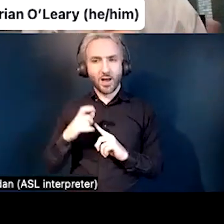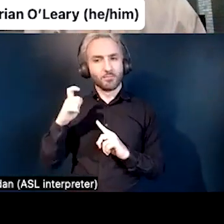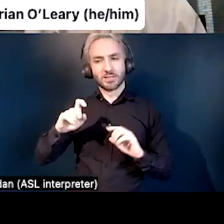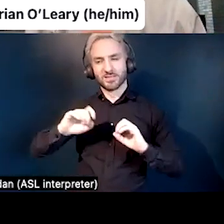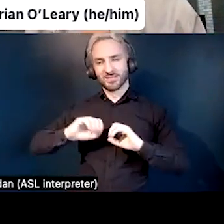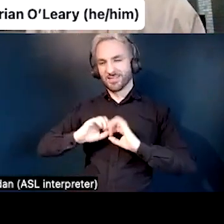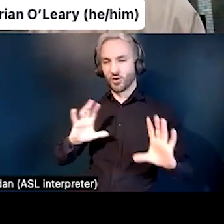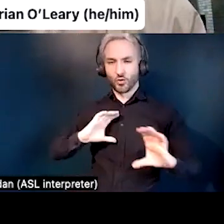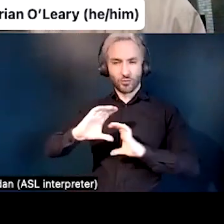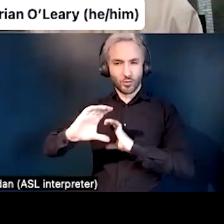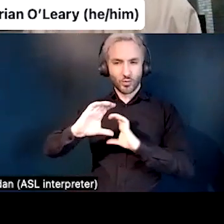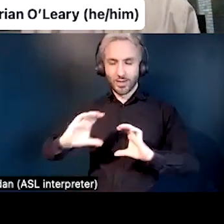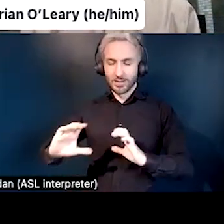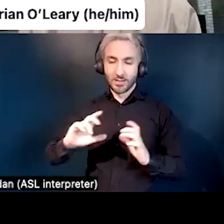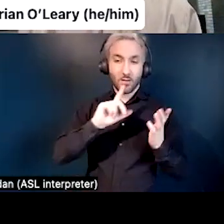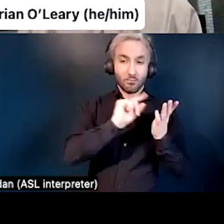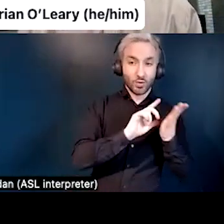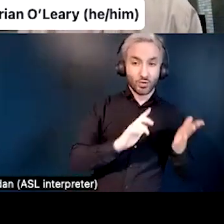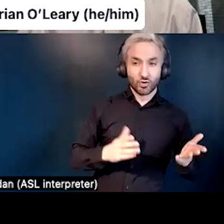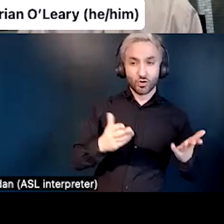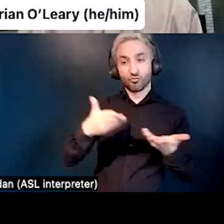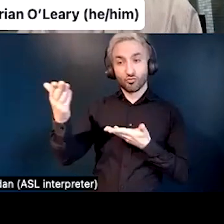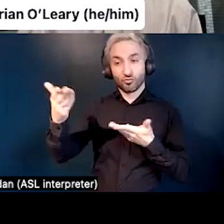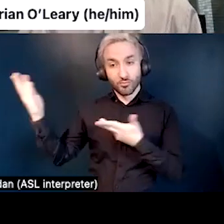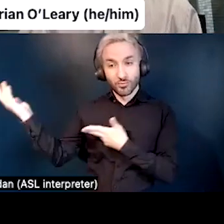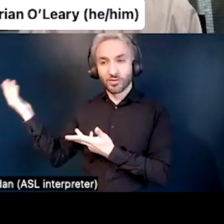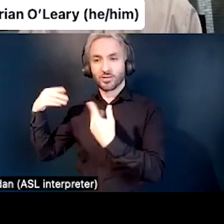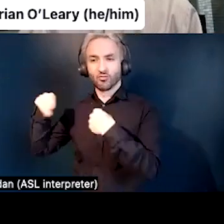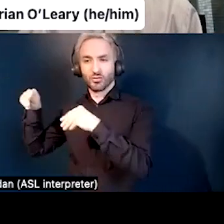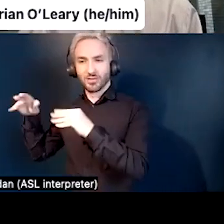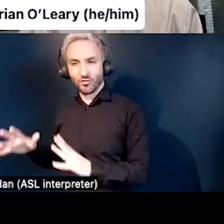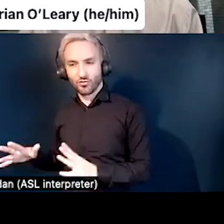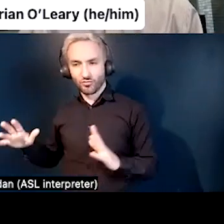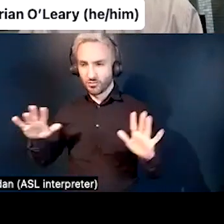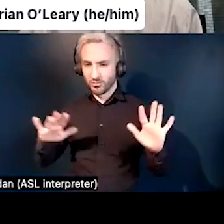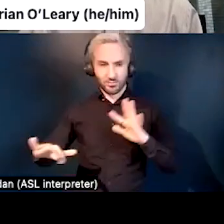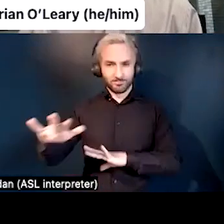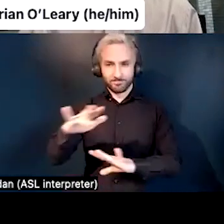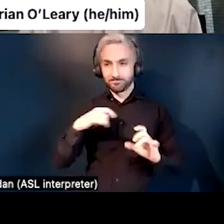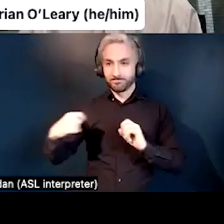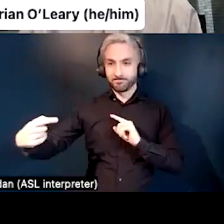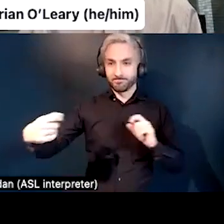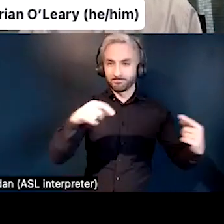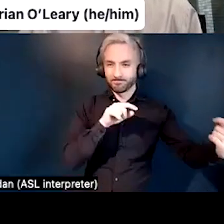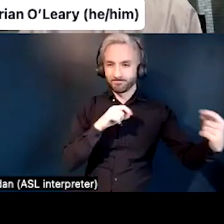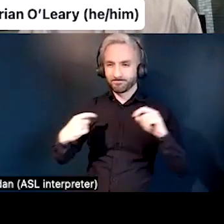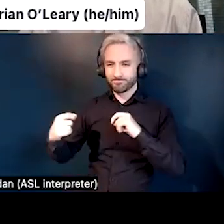among printers, distributors, and retailers. The relationships between publishers and these